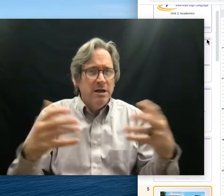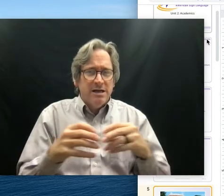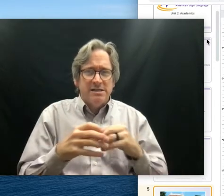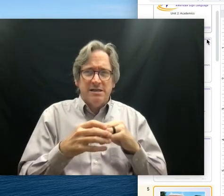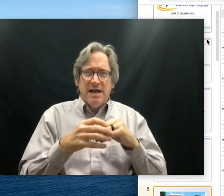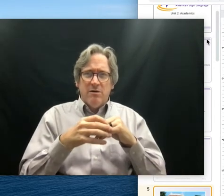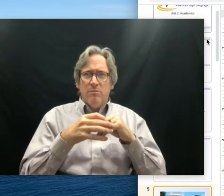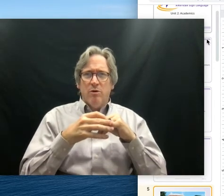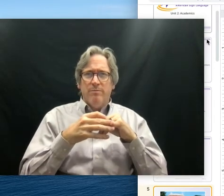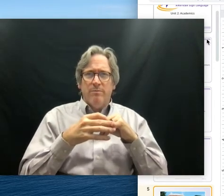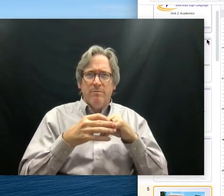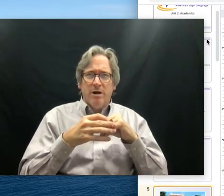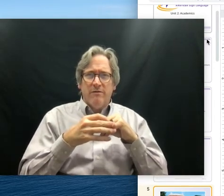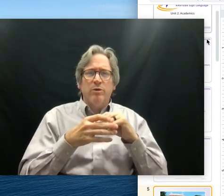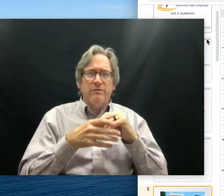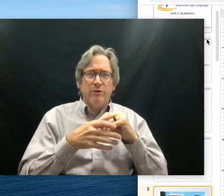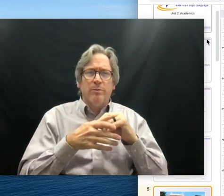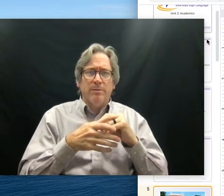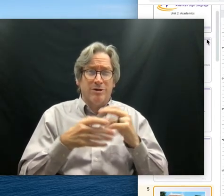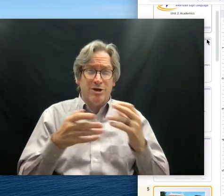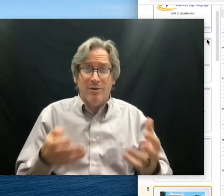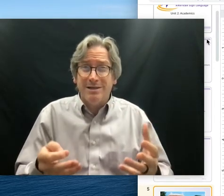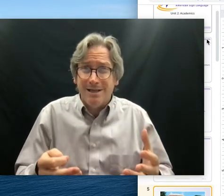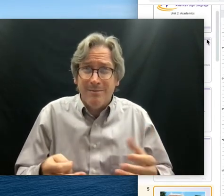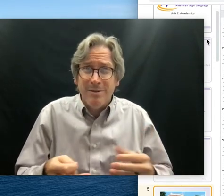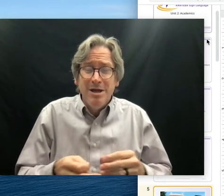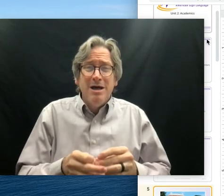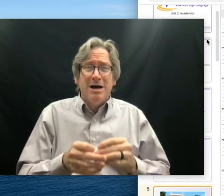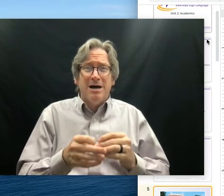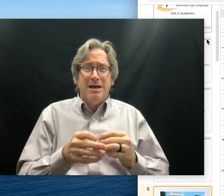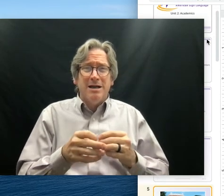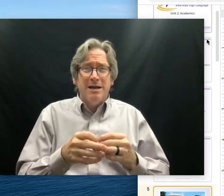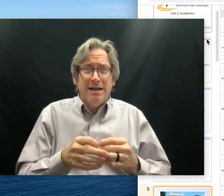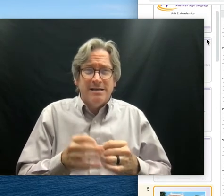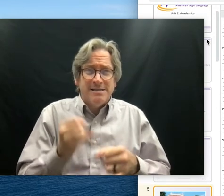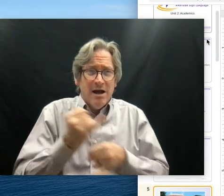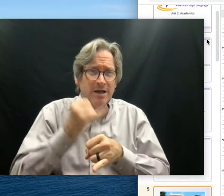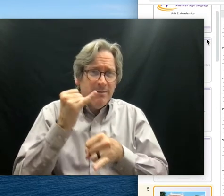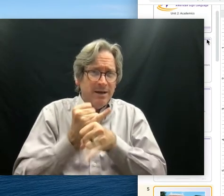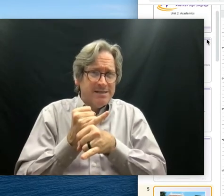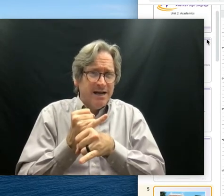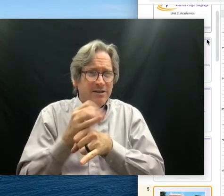as now more fewer and fewer people are going to them uh it's now becoming a sign that's